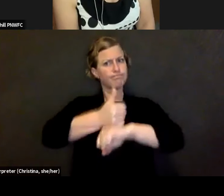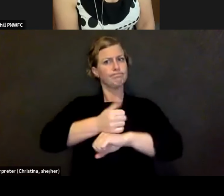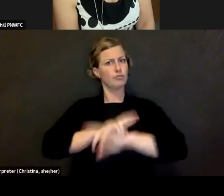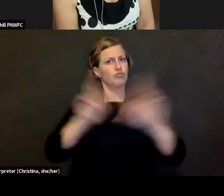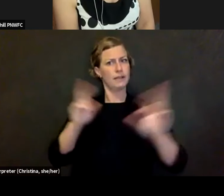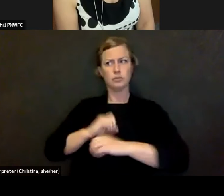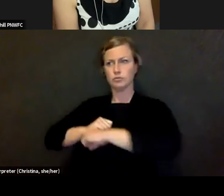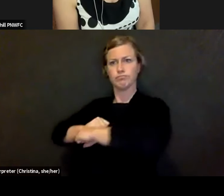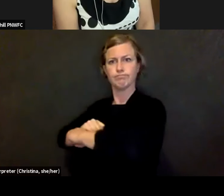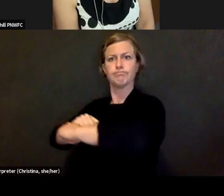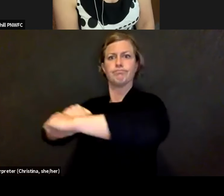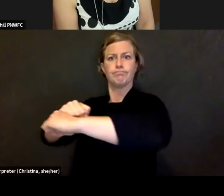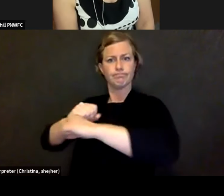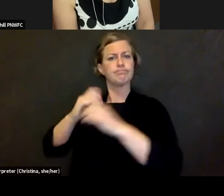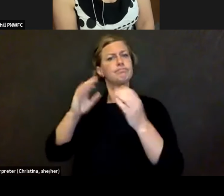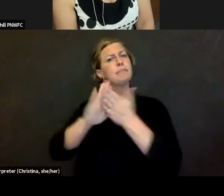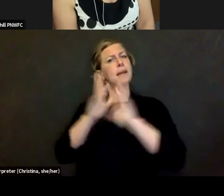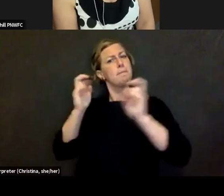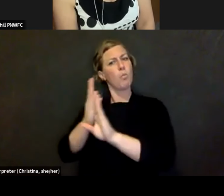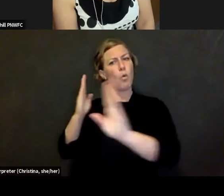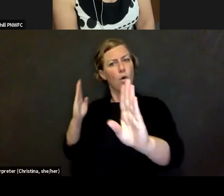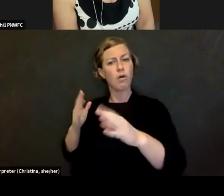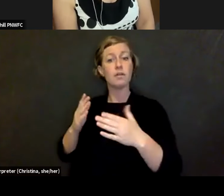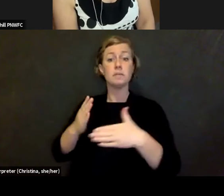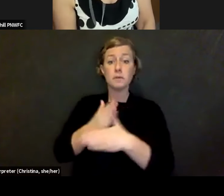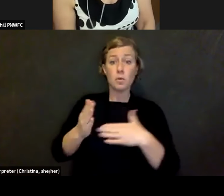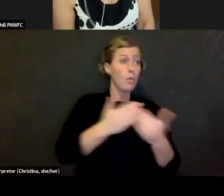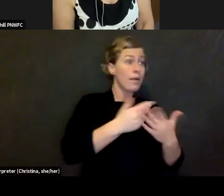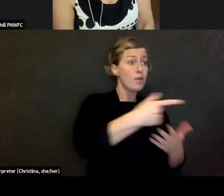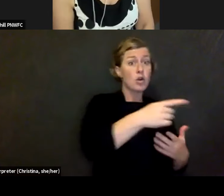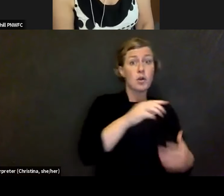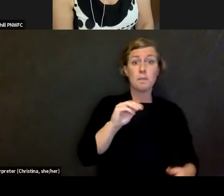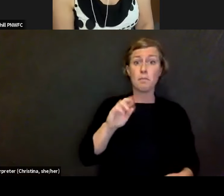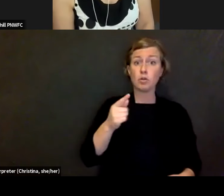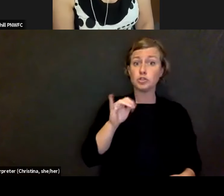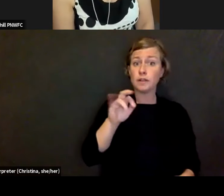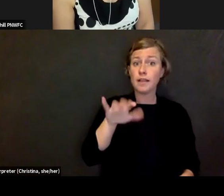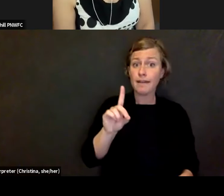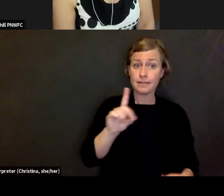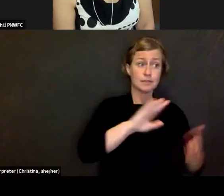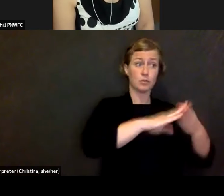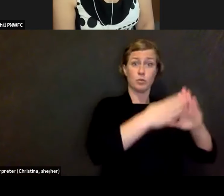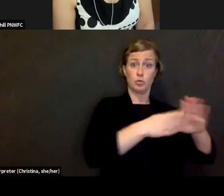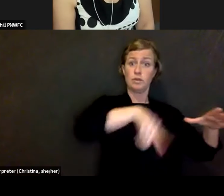during those events unfortunately and we took it upon ourselves to basically set up so we can basically